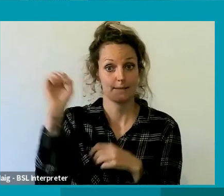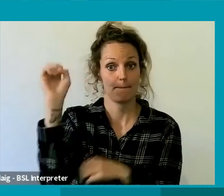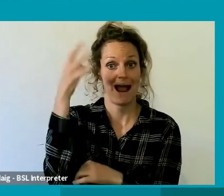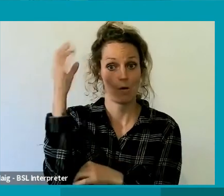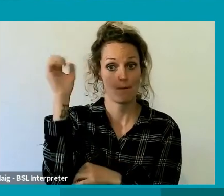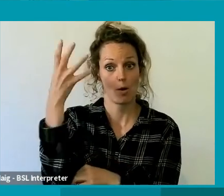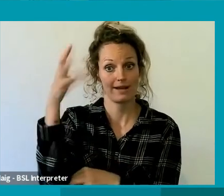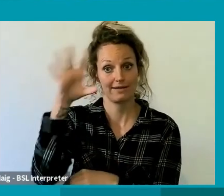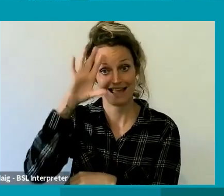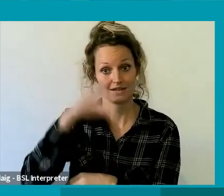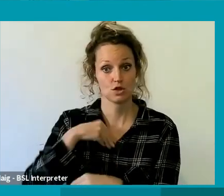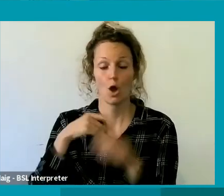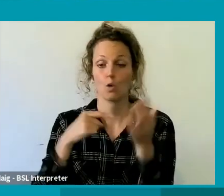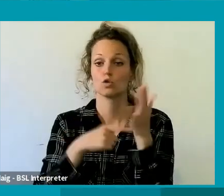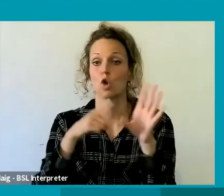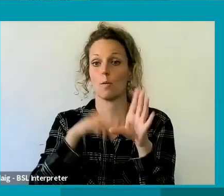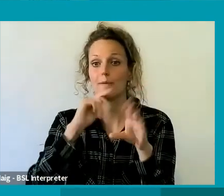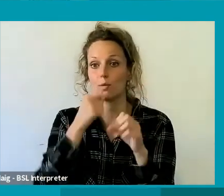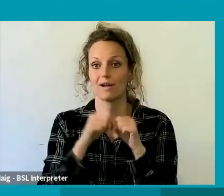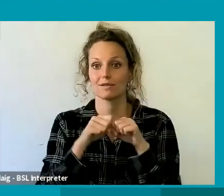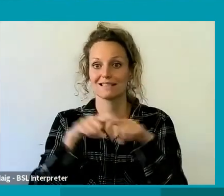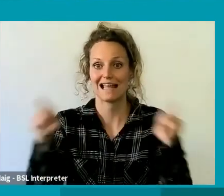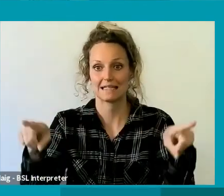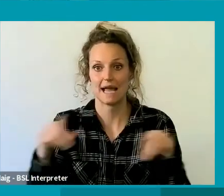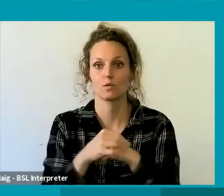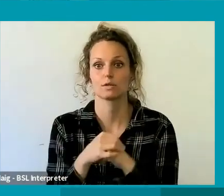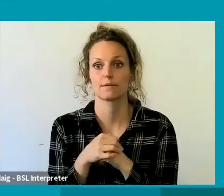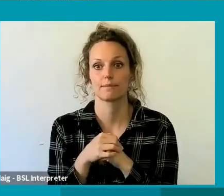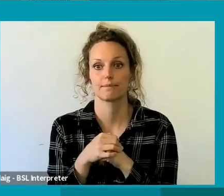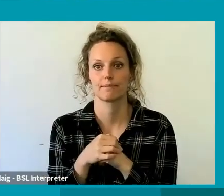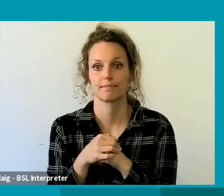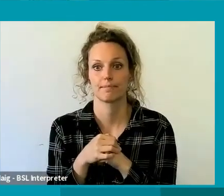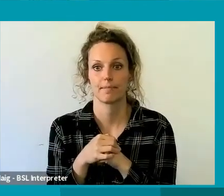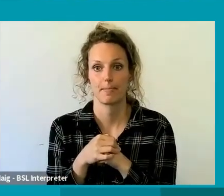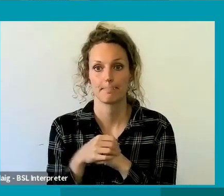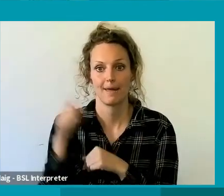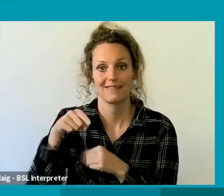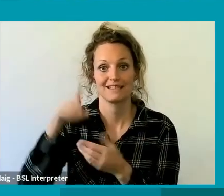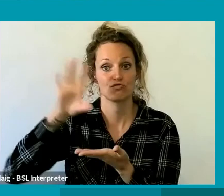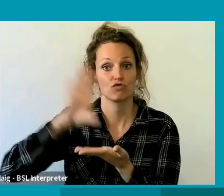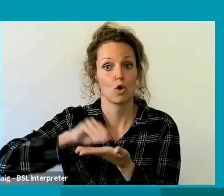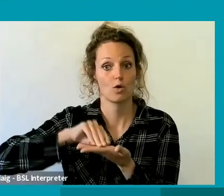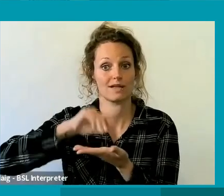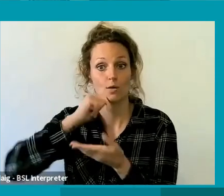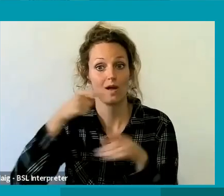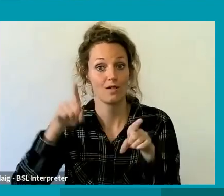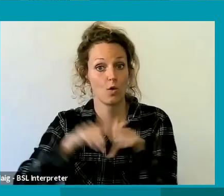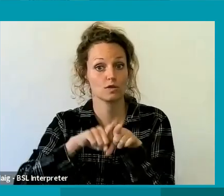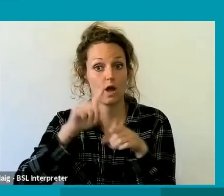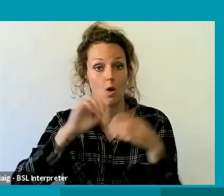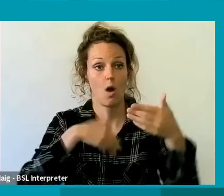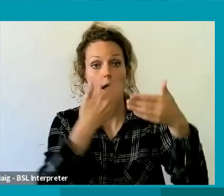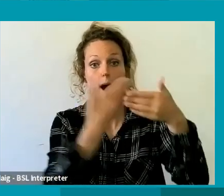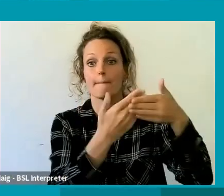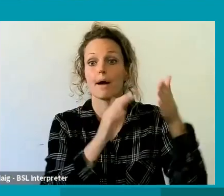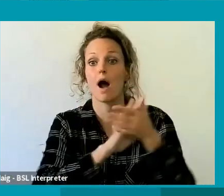you can click on the links there, but this recording will also be on the hive, so you can get to watch me back if you like.